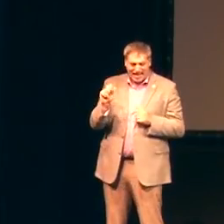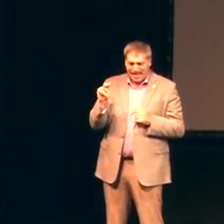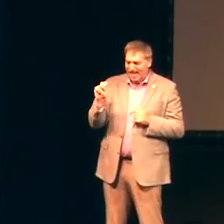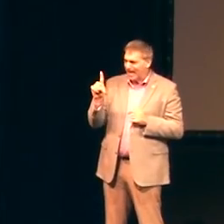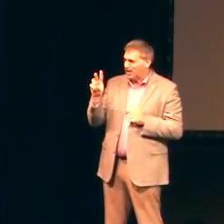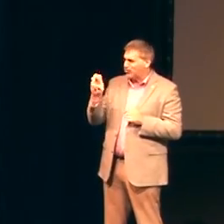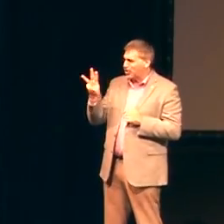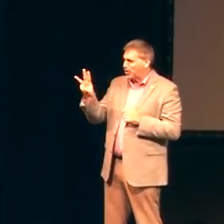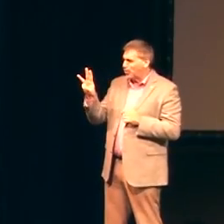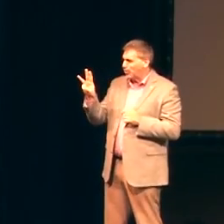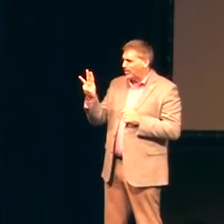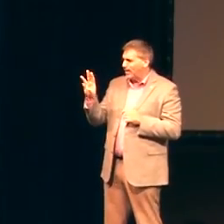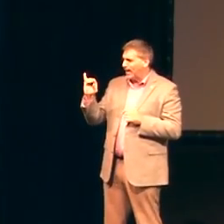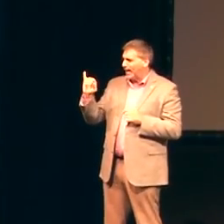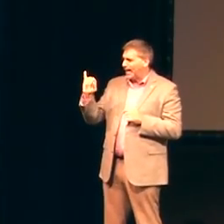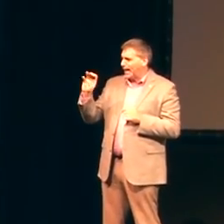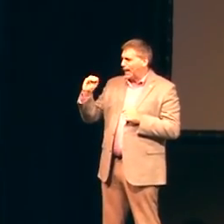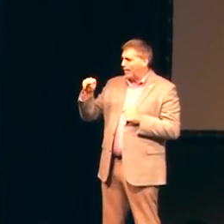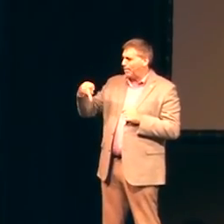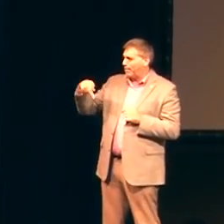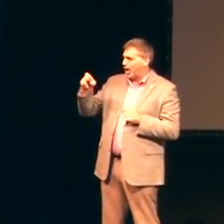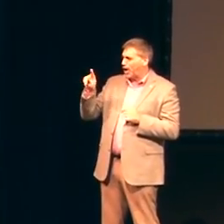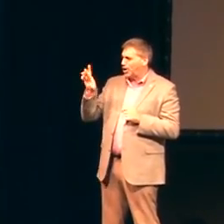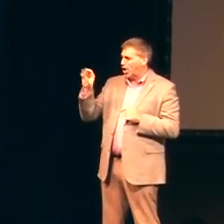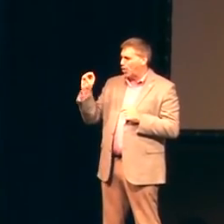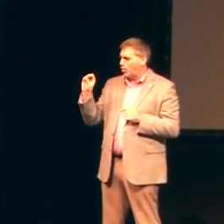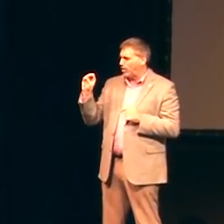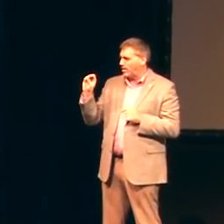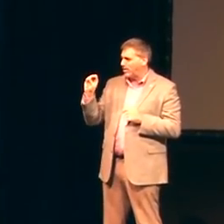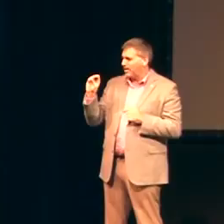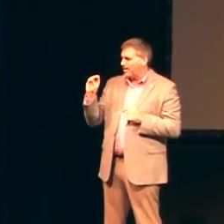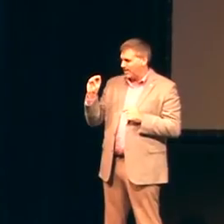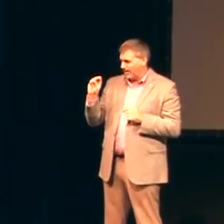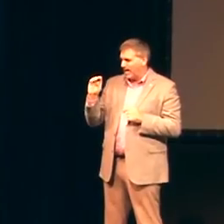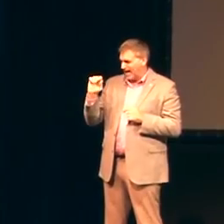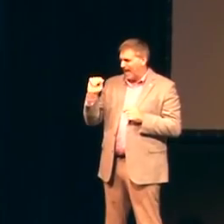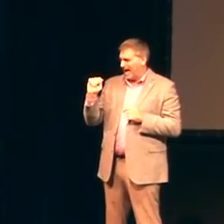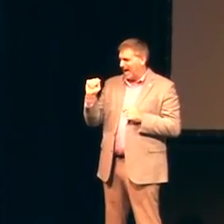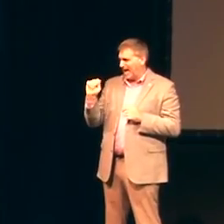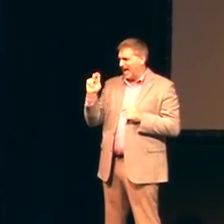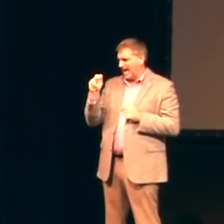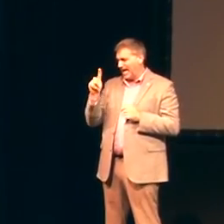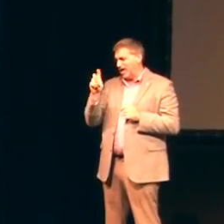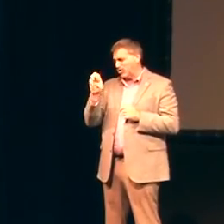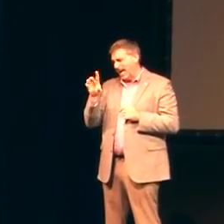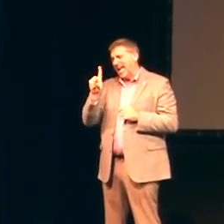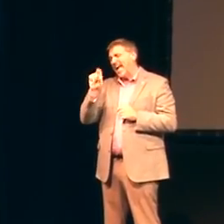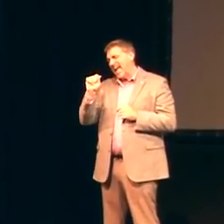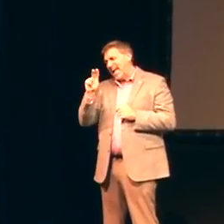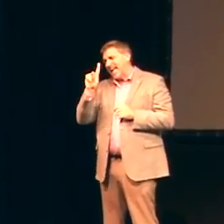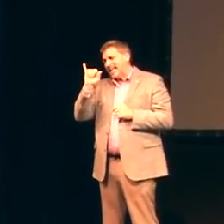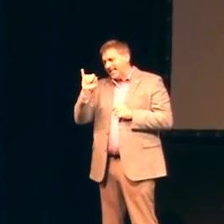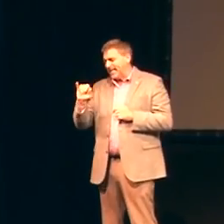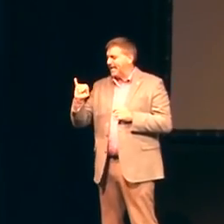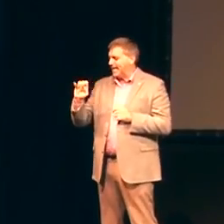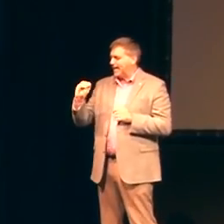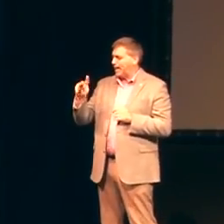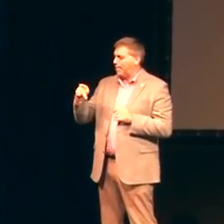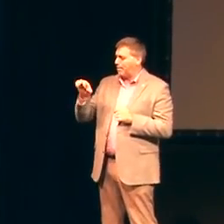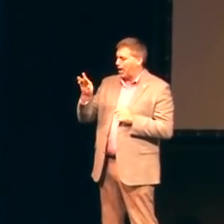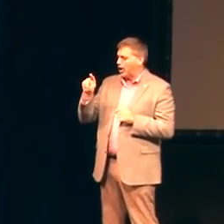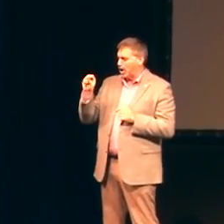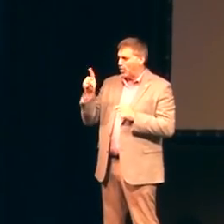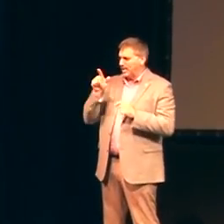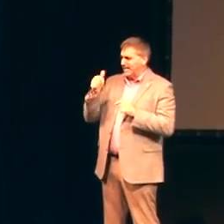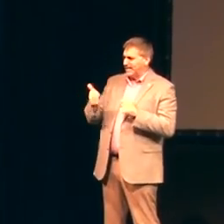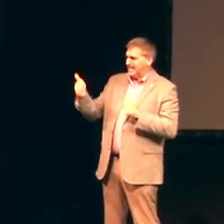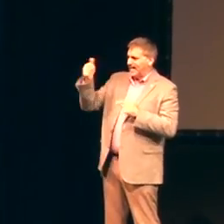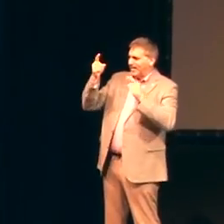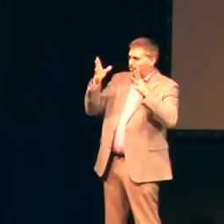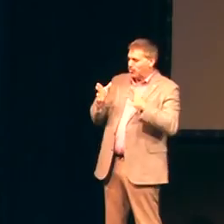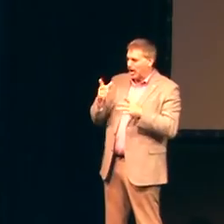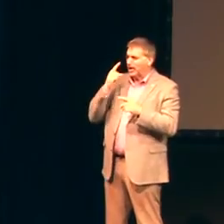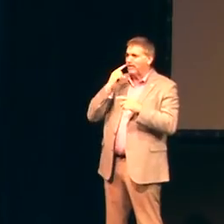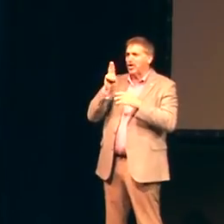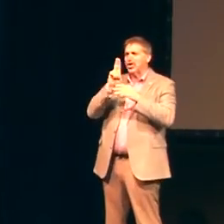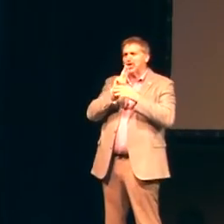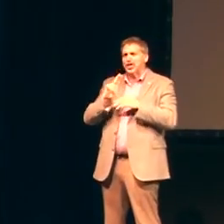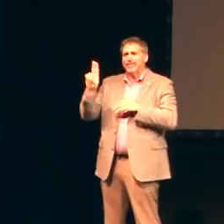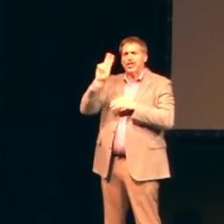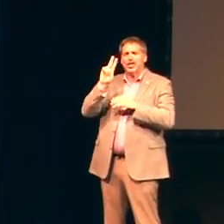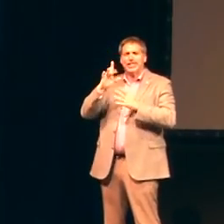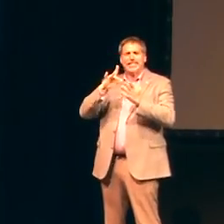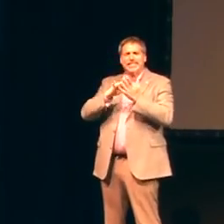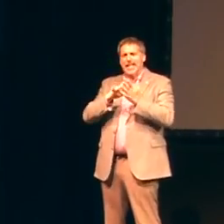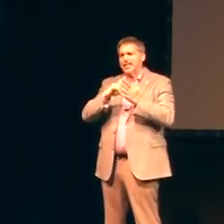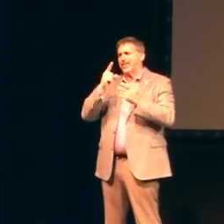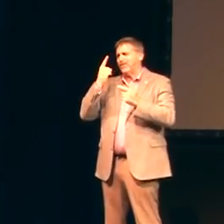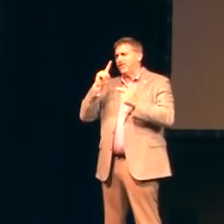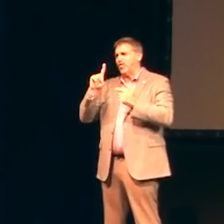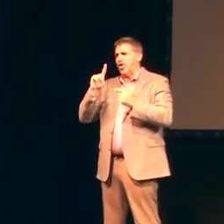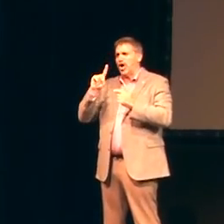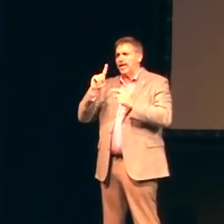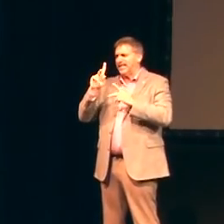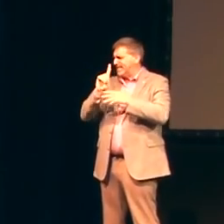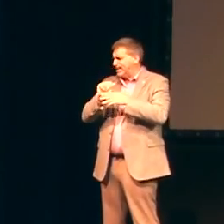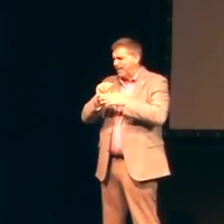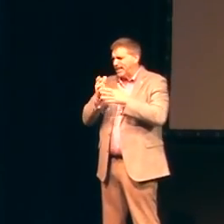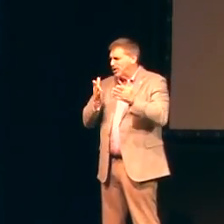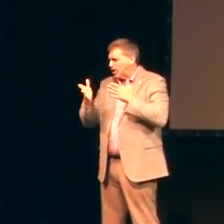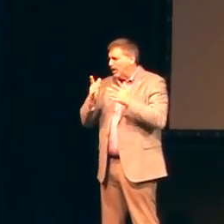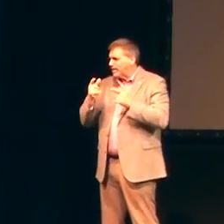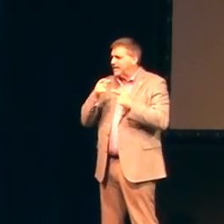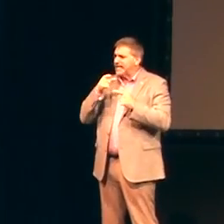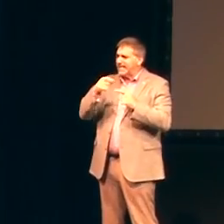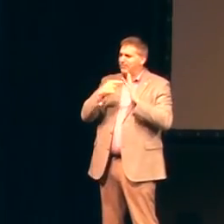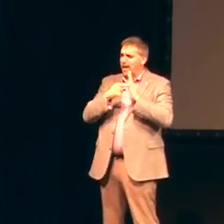the university center in Andrew, Andy Empurdo (sounds like), director for disability service